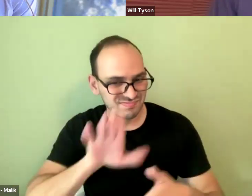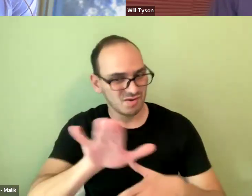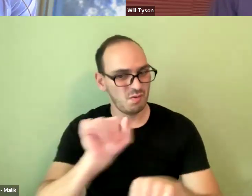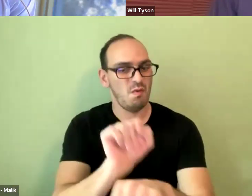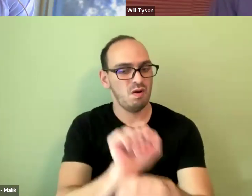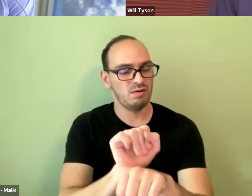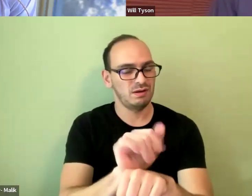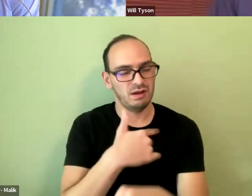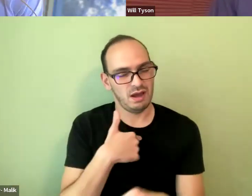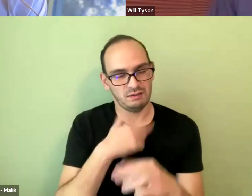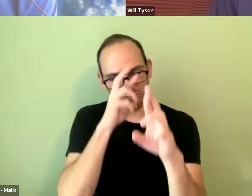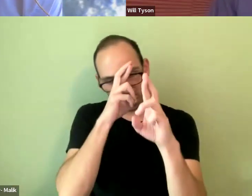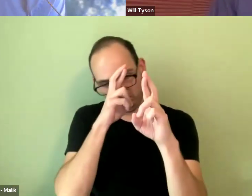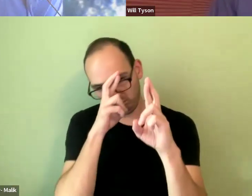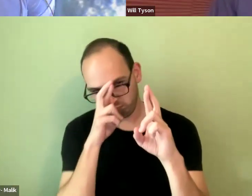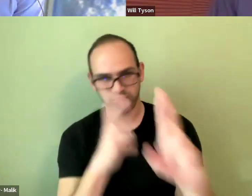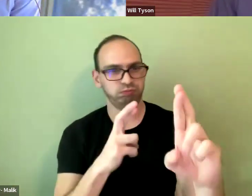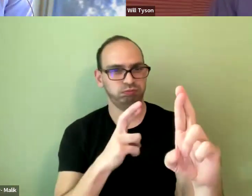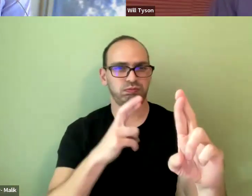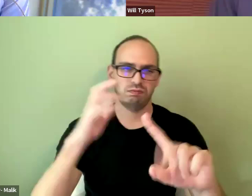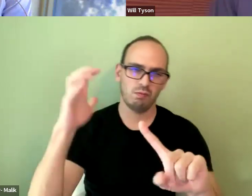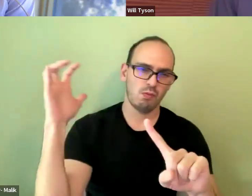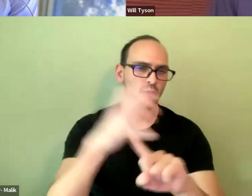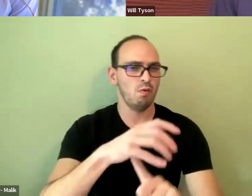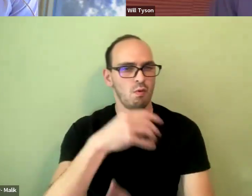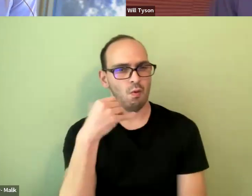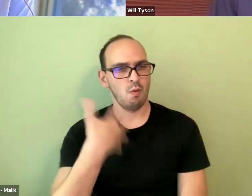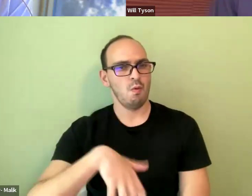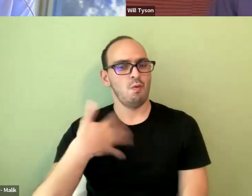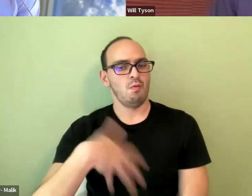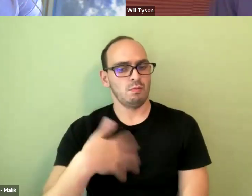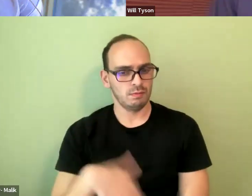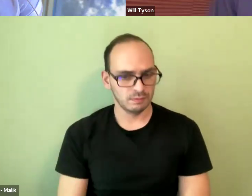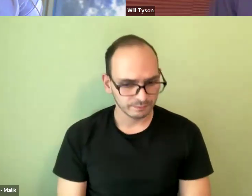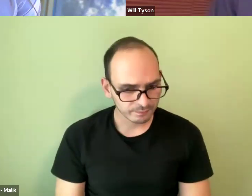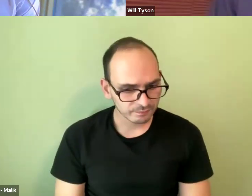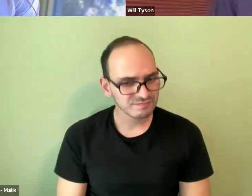Which I have tremendous respect for. So, as you heard my name